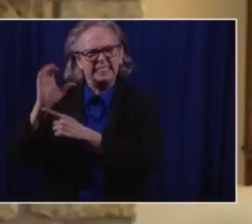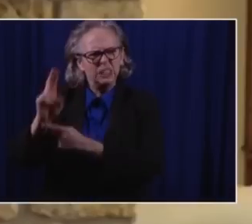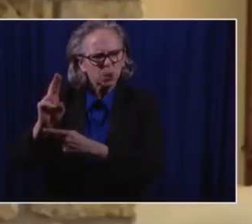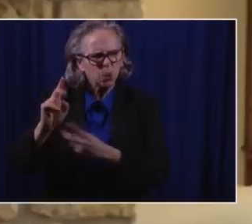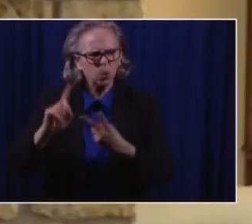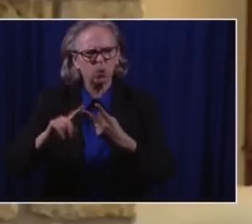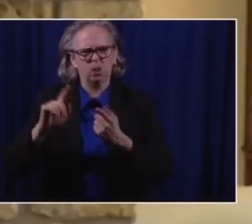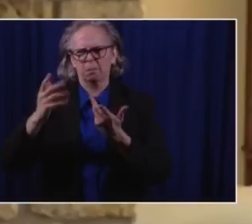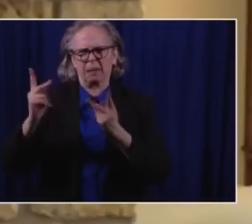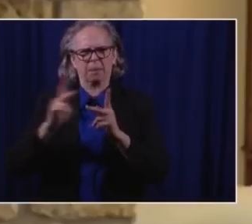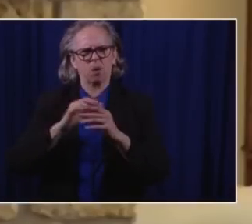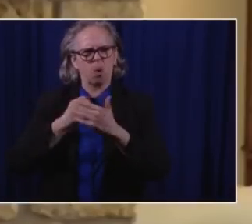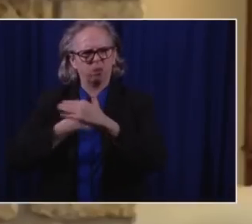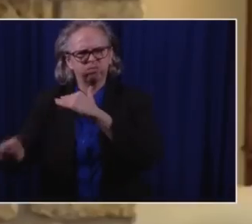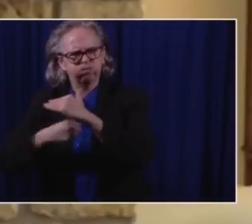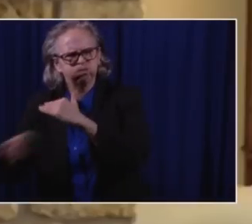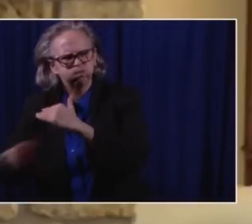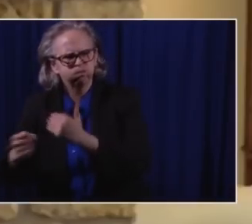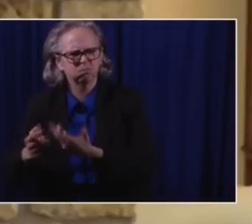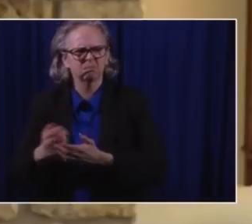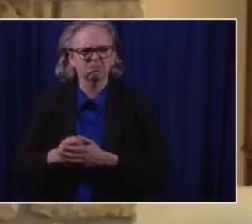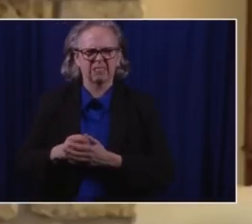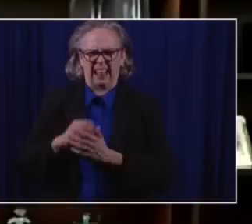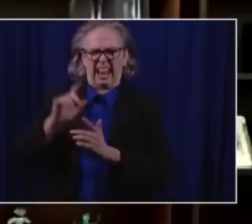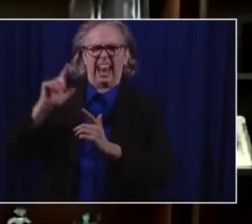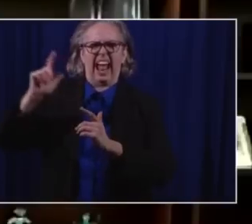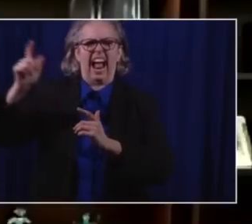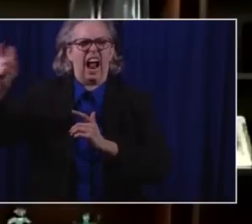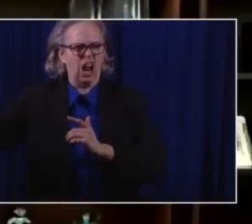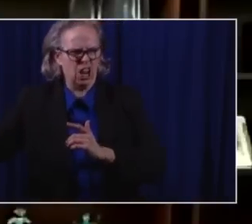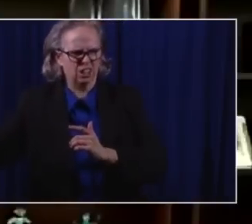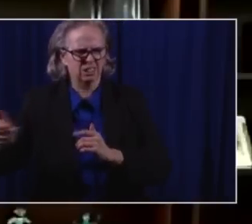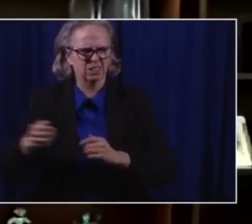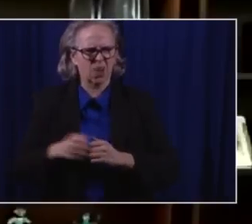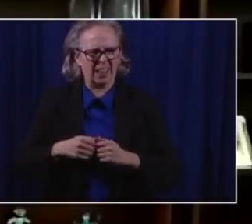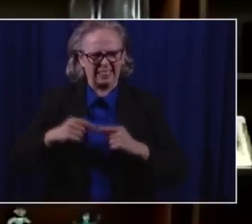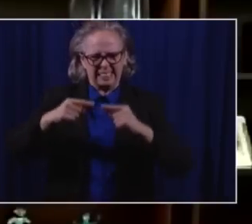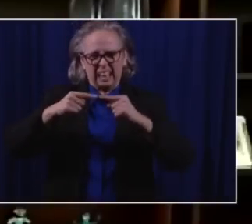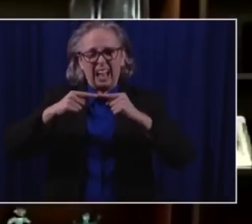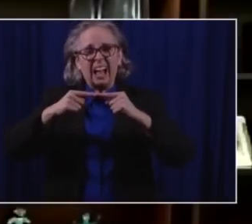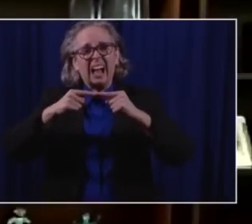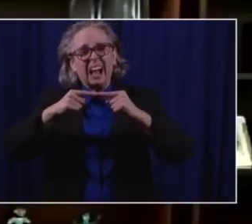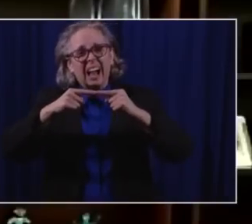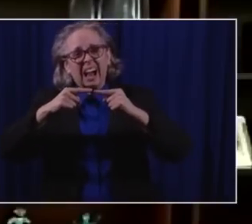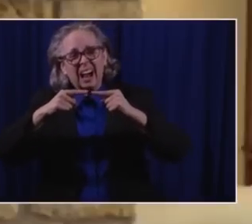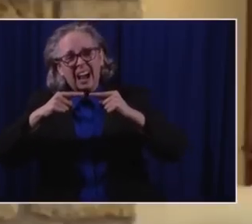I would just add that you start to see the end a cascade of I'm sick the hospitalizations and ICU and